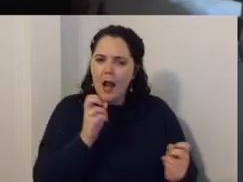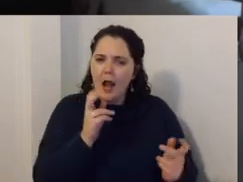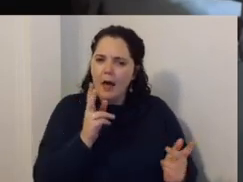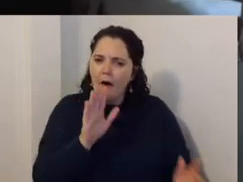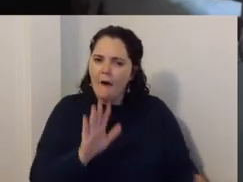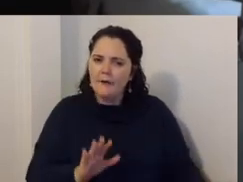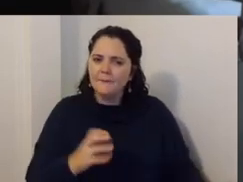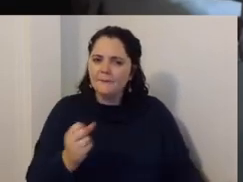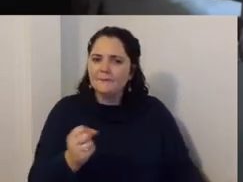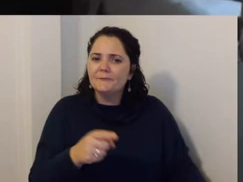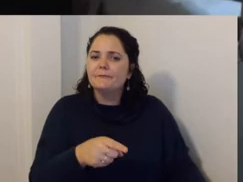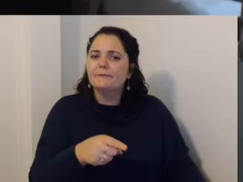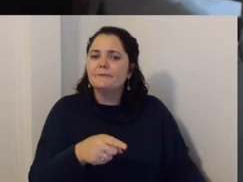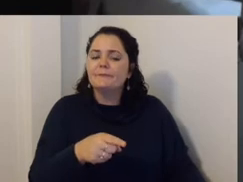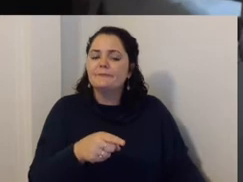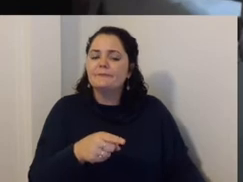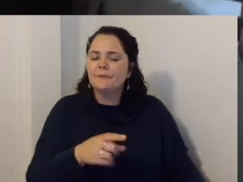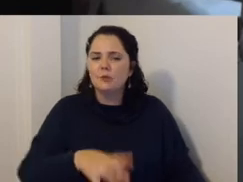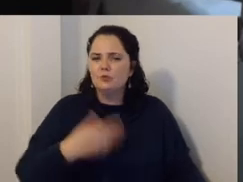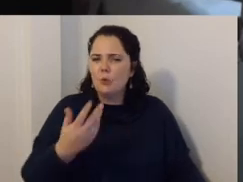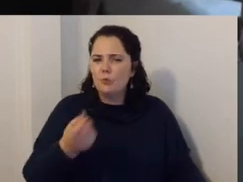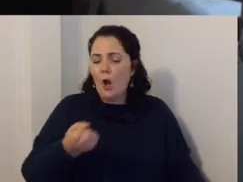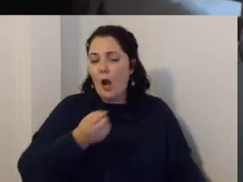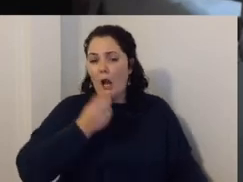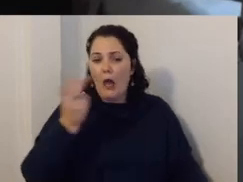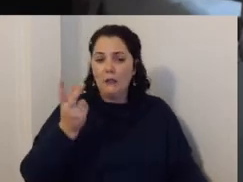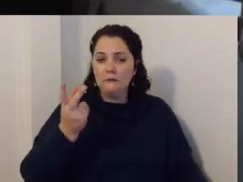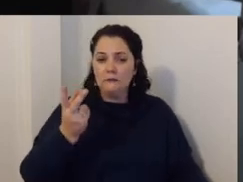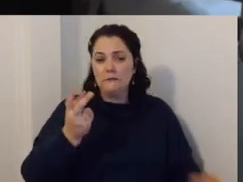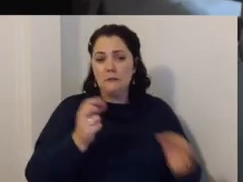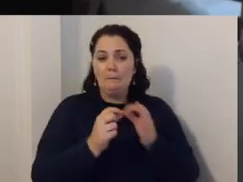you don't want it to feel like there's as much highlight in his back as there are as there